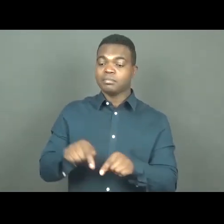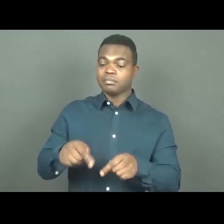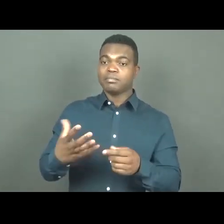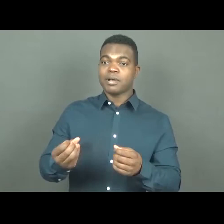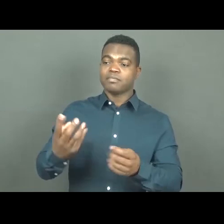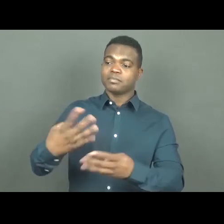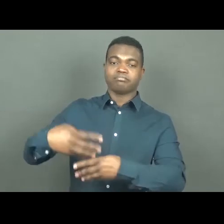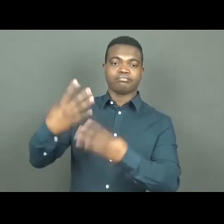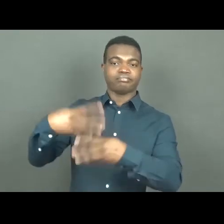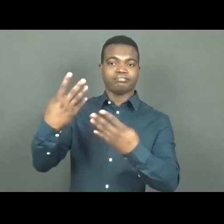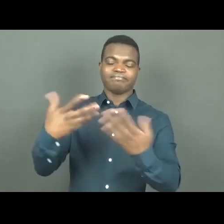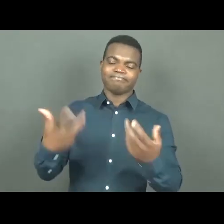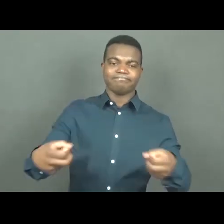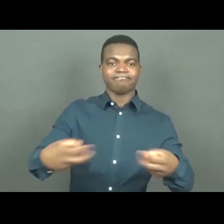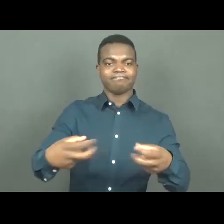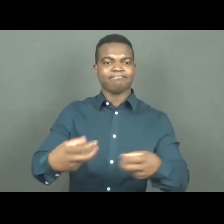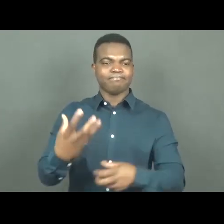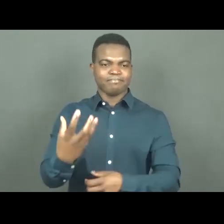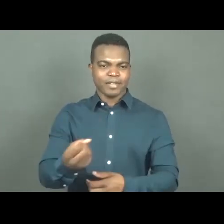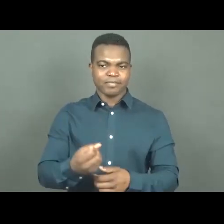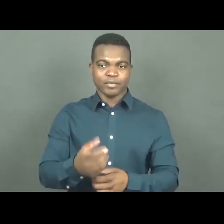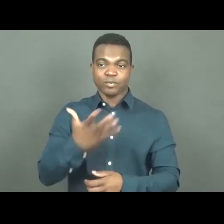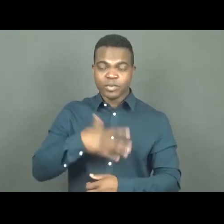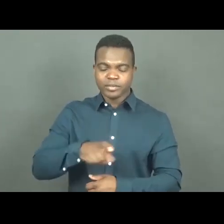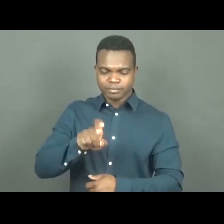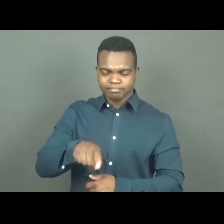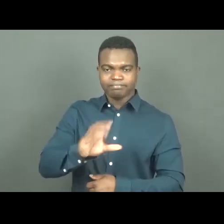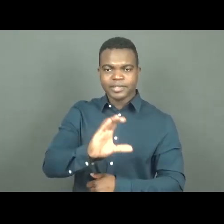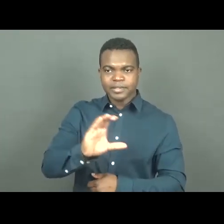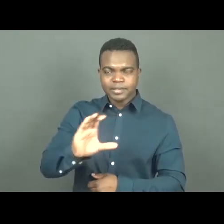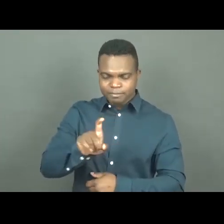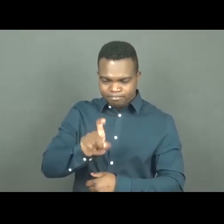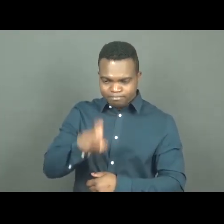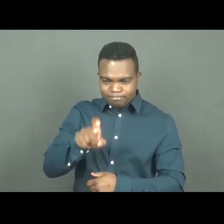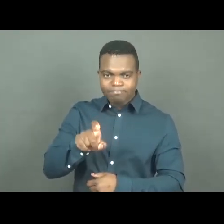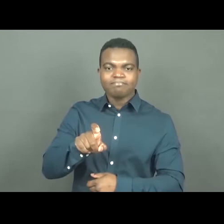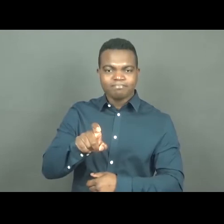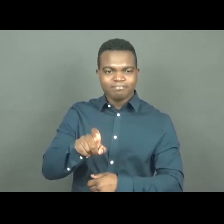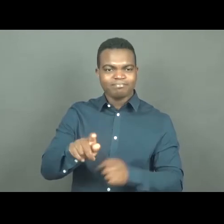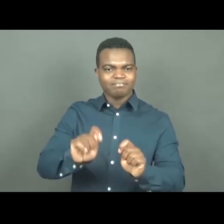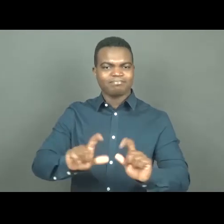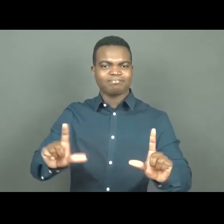In the menu you will find "chat box," and the "questions & answers" box. Please only use the